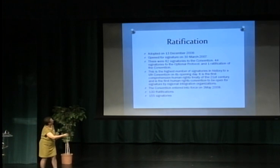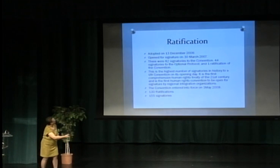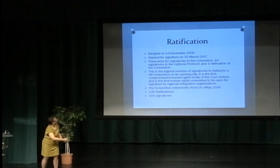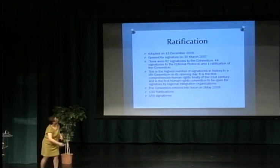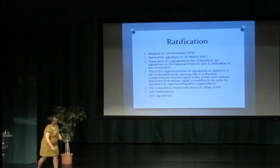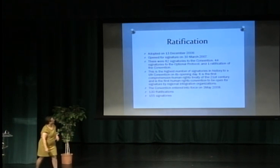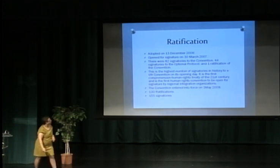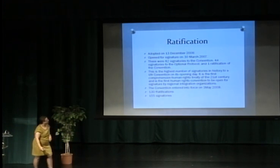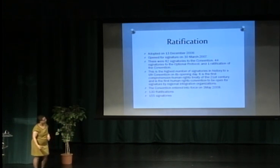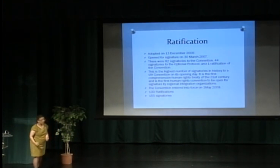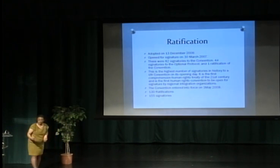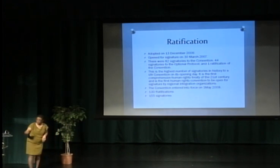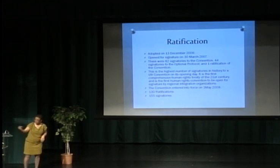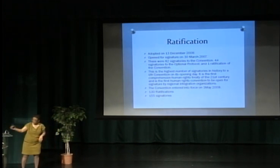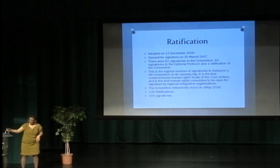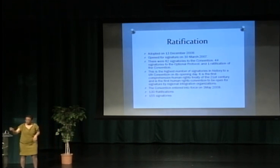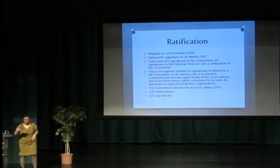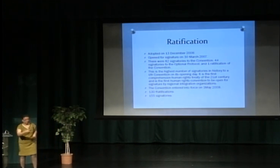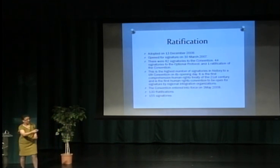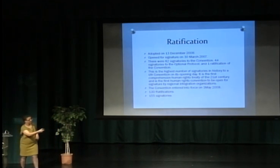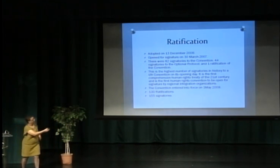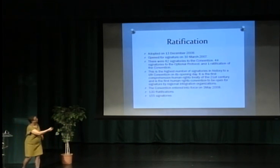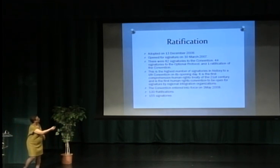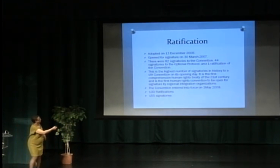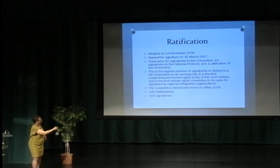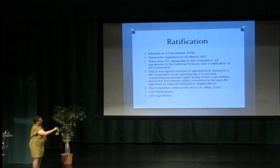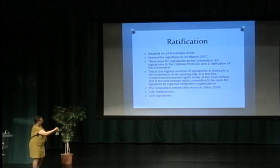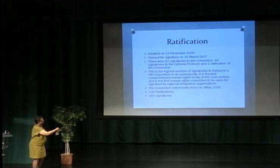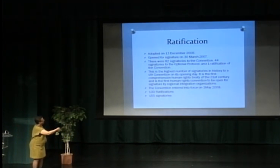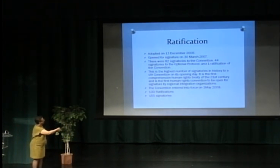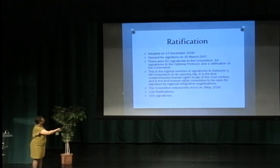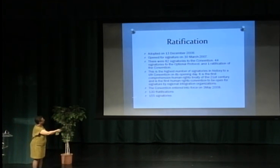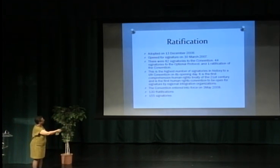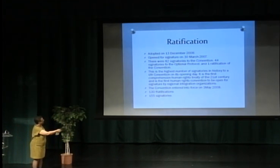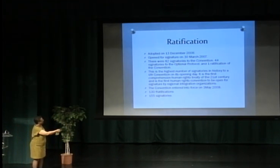Let me give you some of that information.